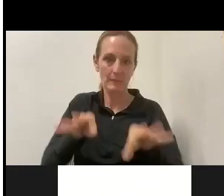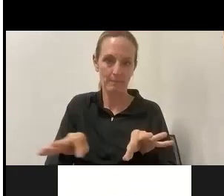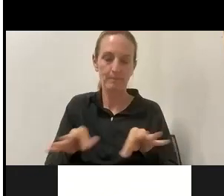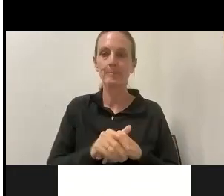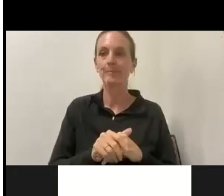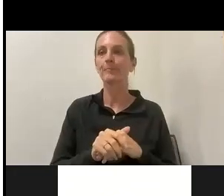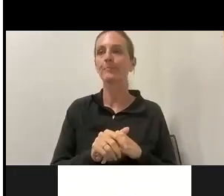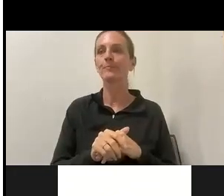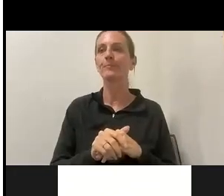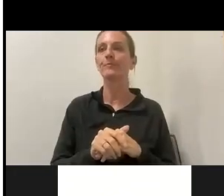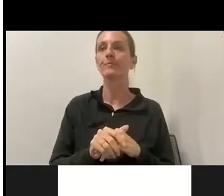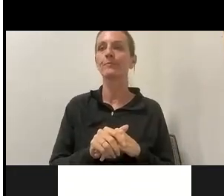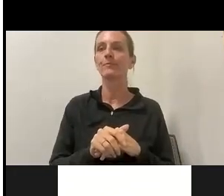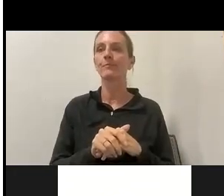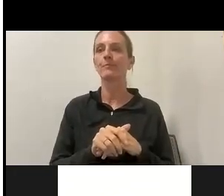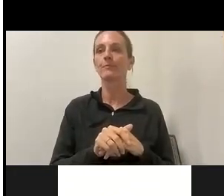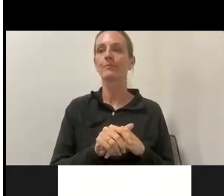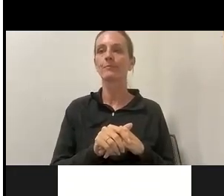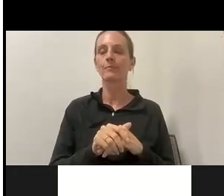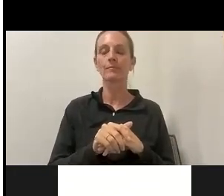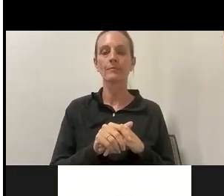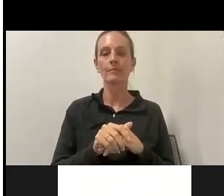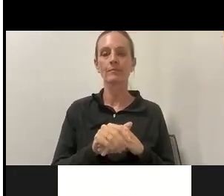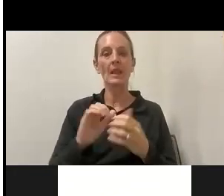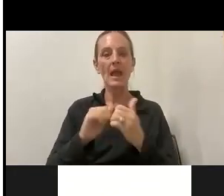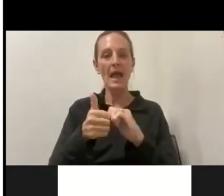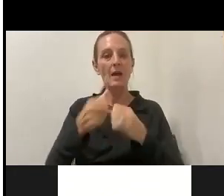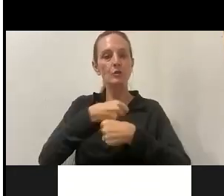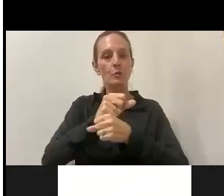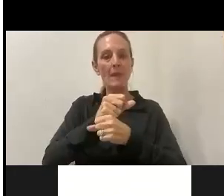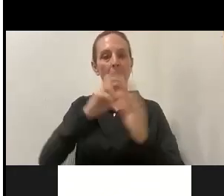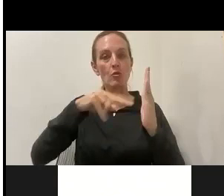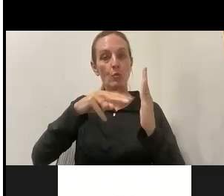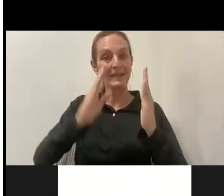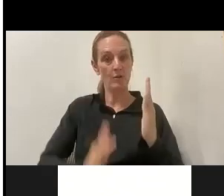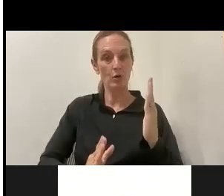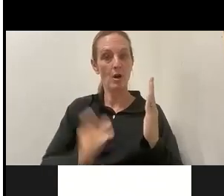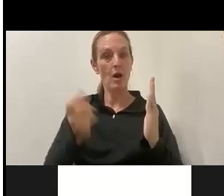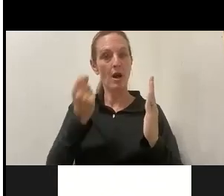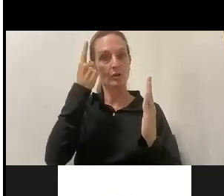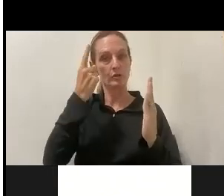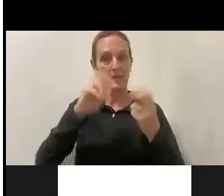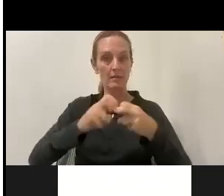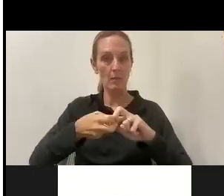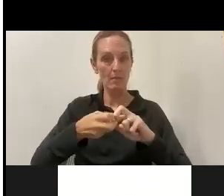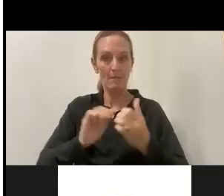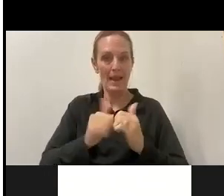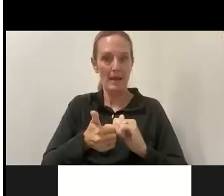How do you make your reader understand the problem? And the next bullet. This